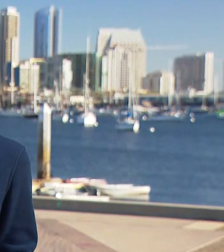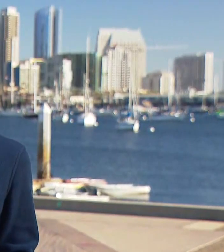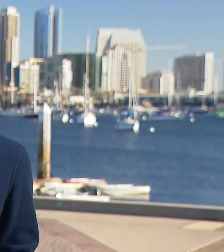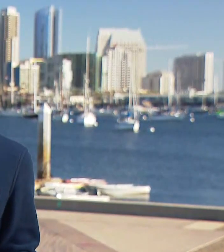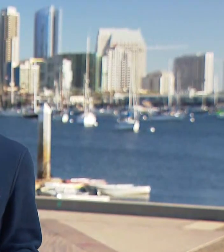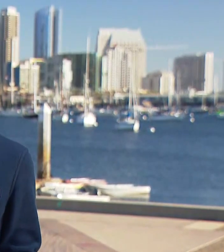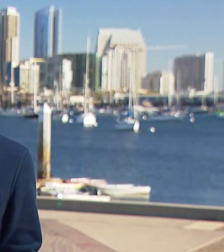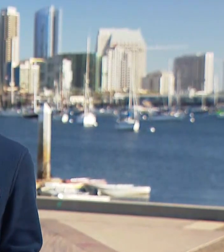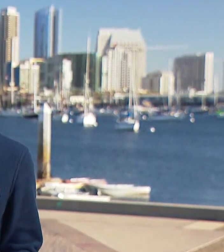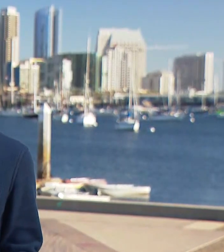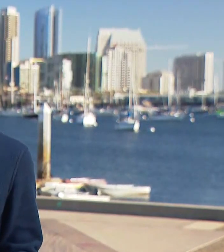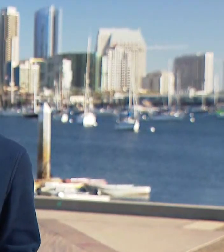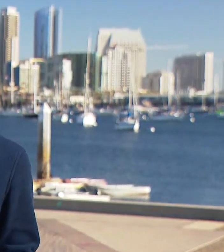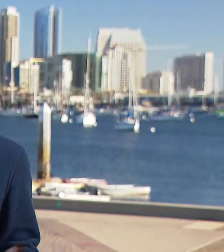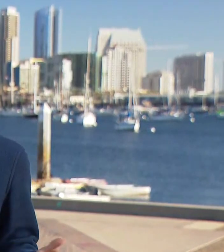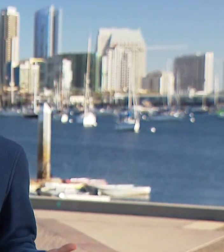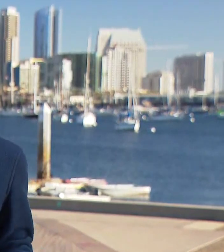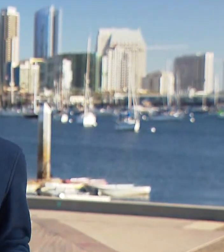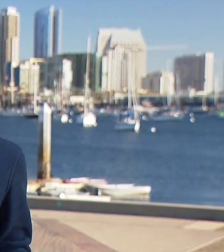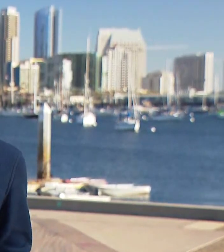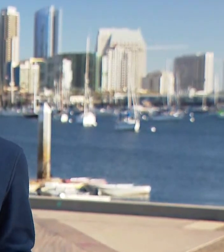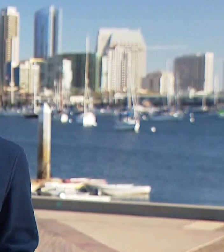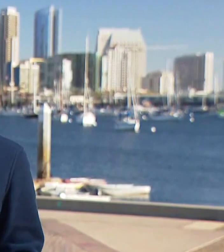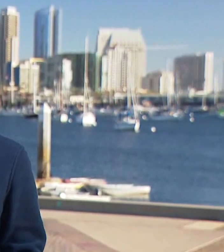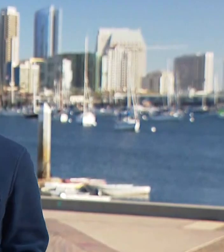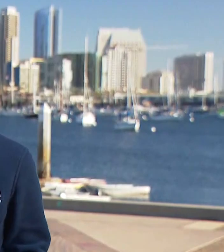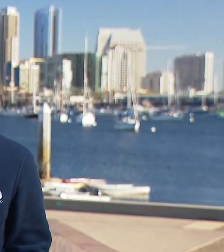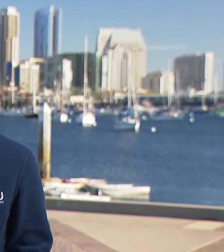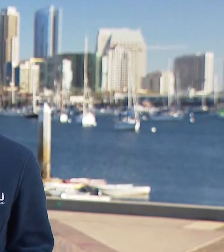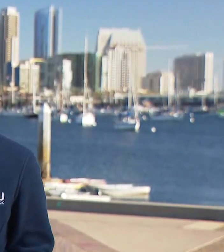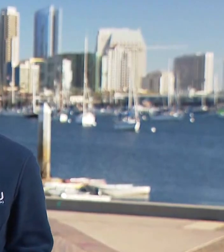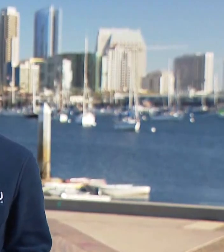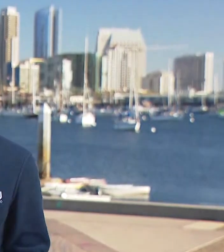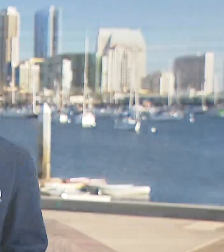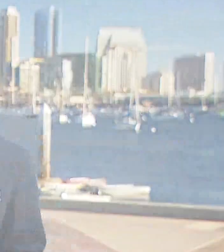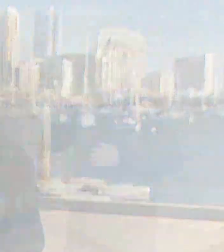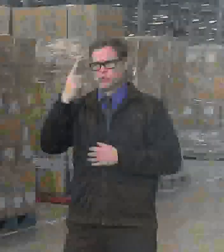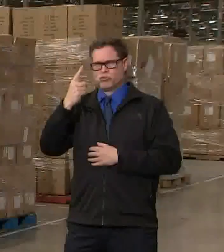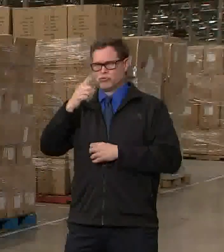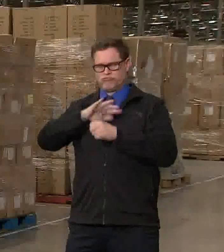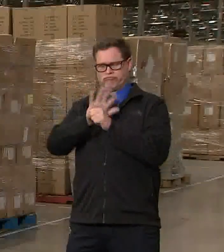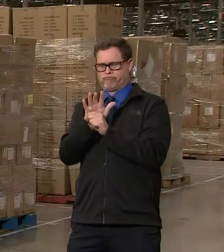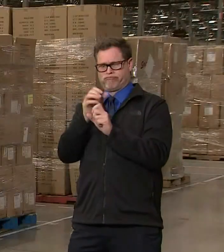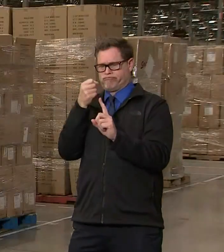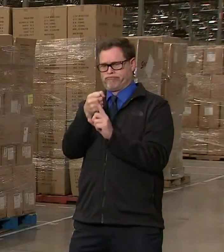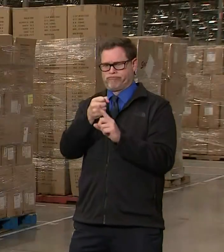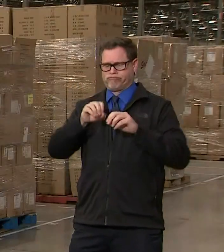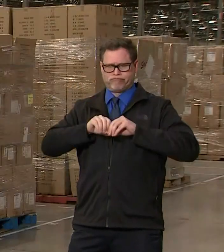years and then it's time to move out of this crisis mentality. Take a listen. There is no end date.